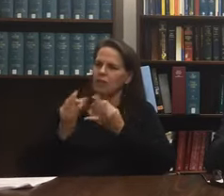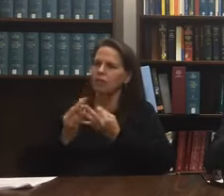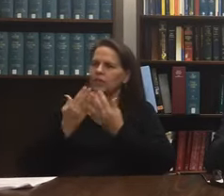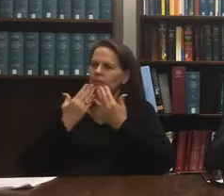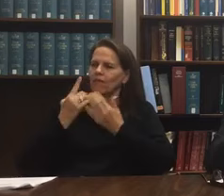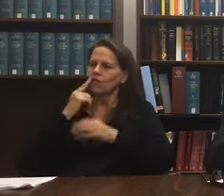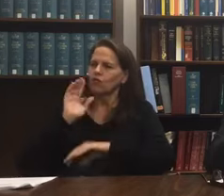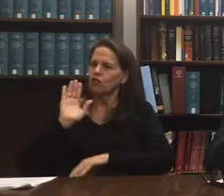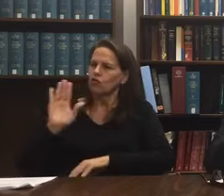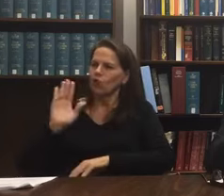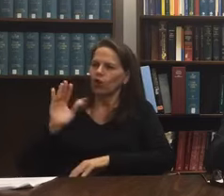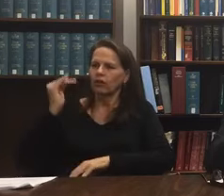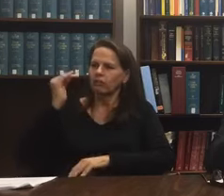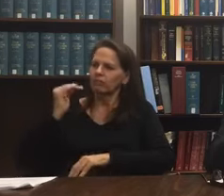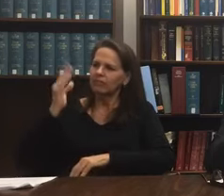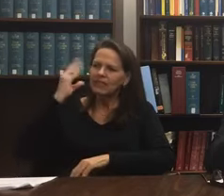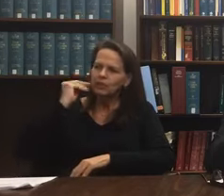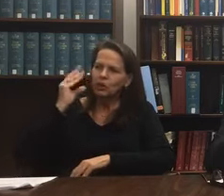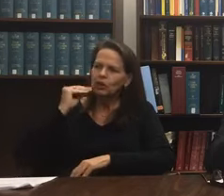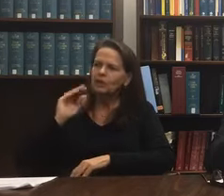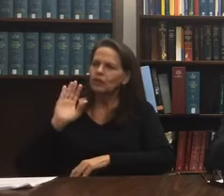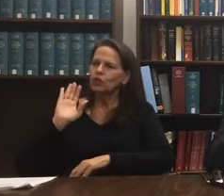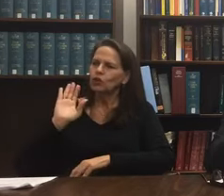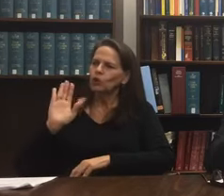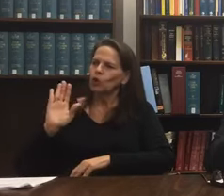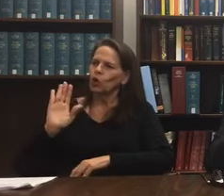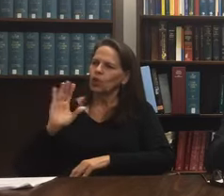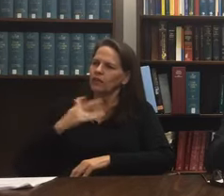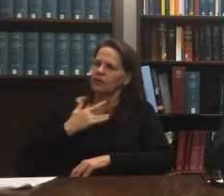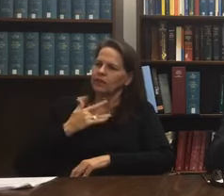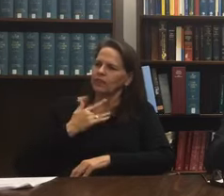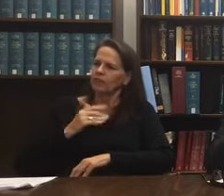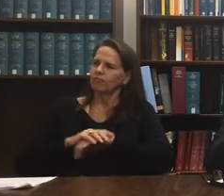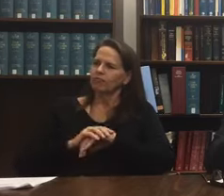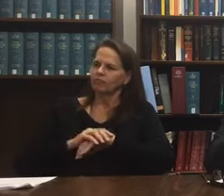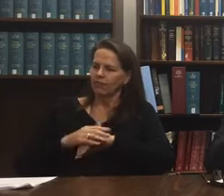and sharing your experience that will find it very helpful and in the days to